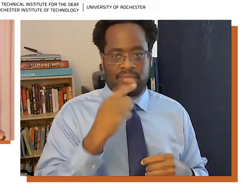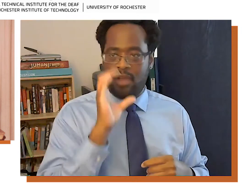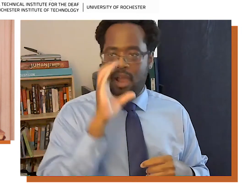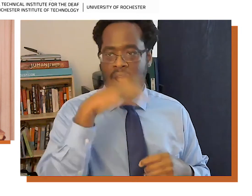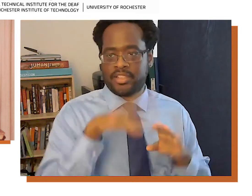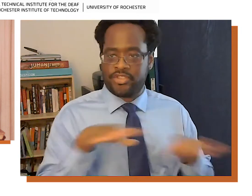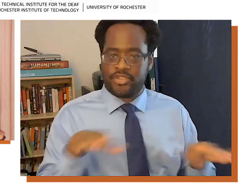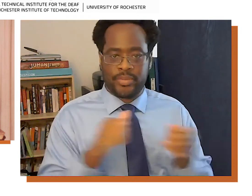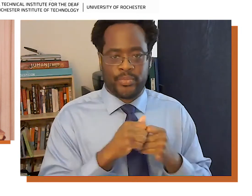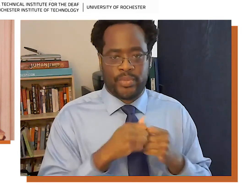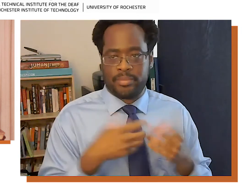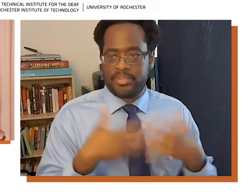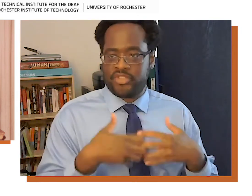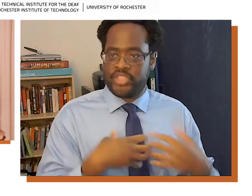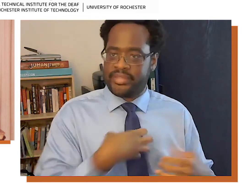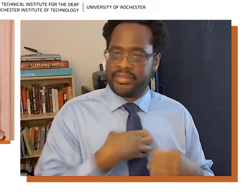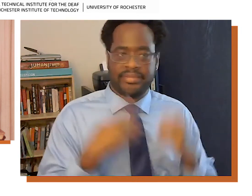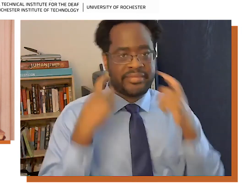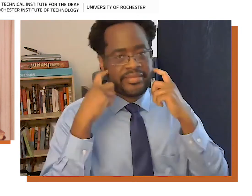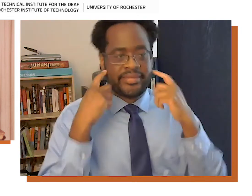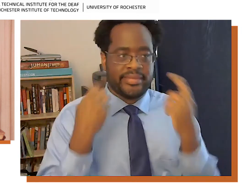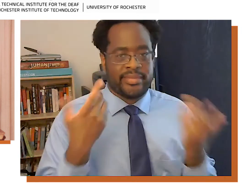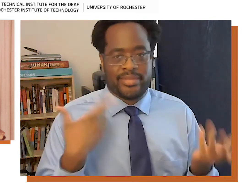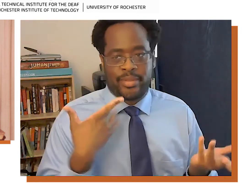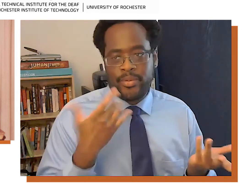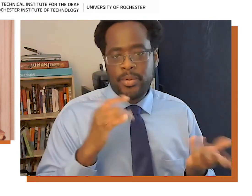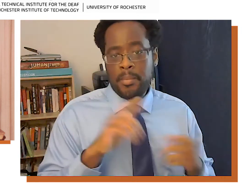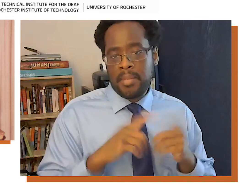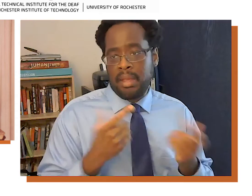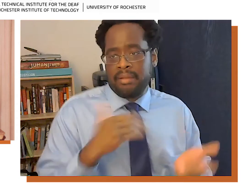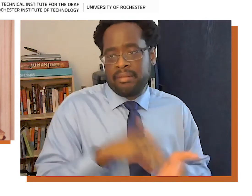that we were hard-of-hearing or Deaf at that time